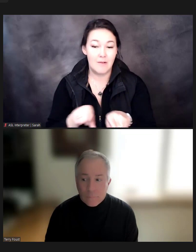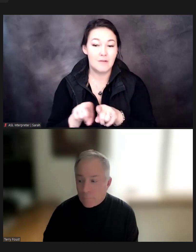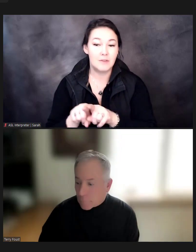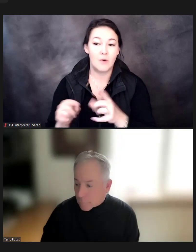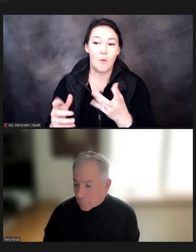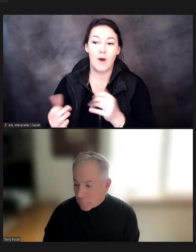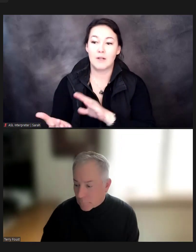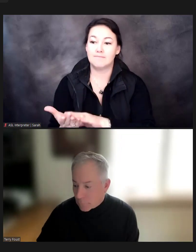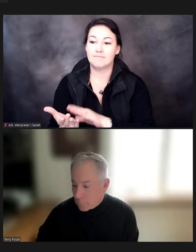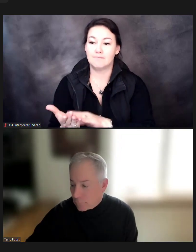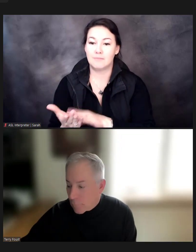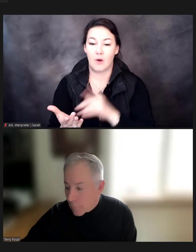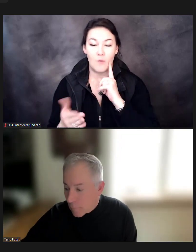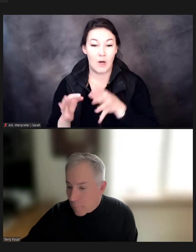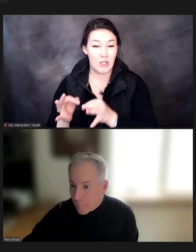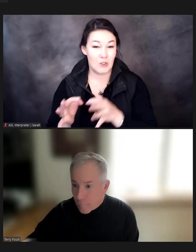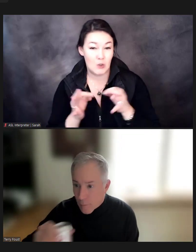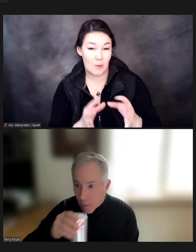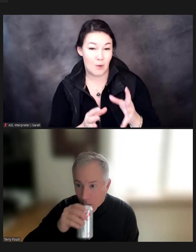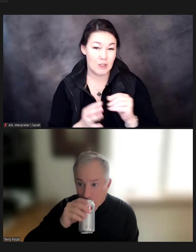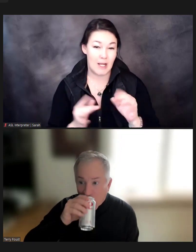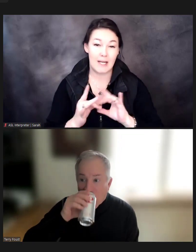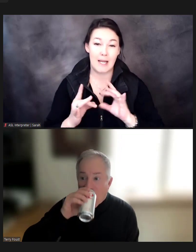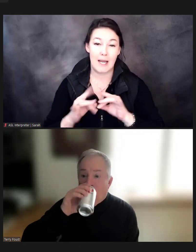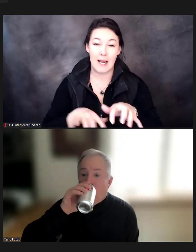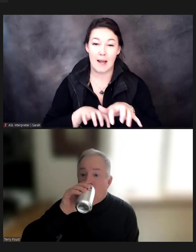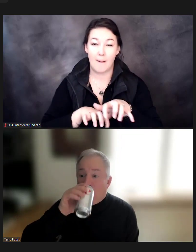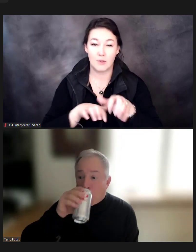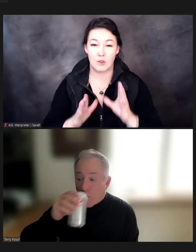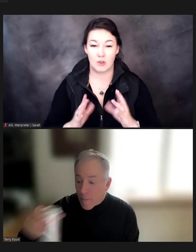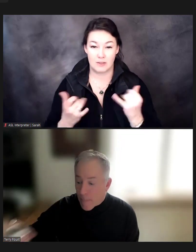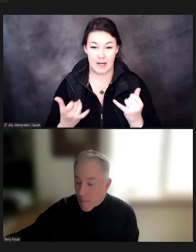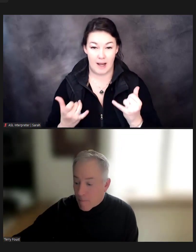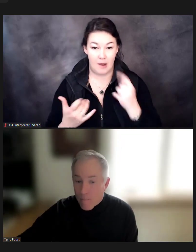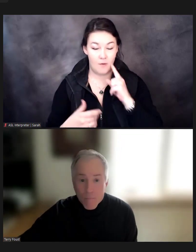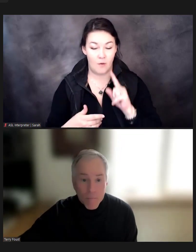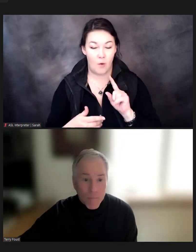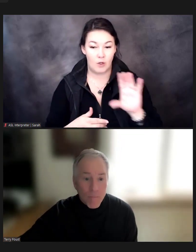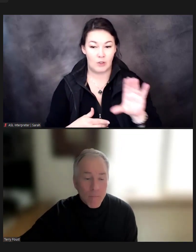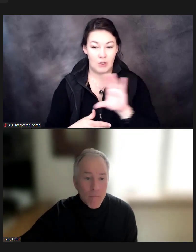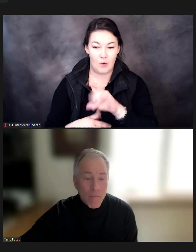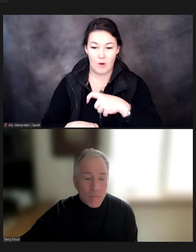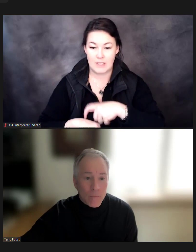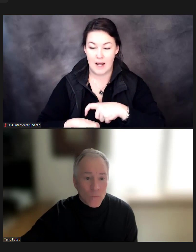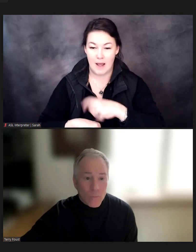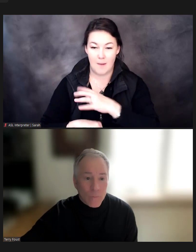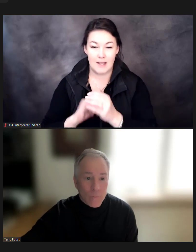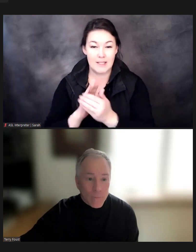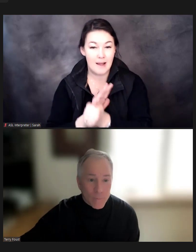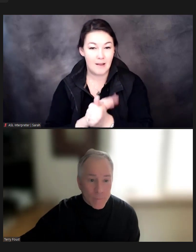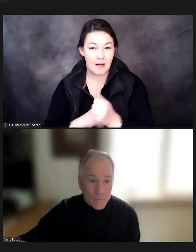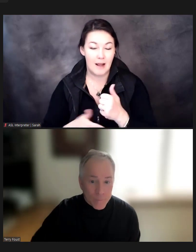I also want to give a shout-out to our interpreters and our captioner today for your time and talents and helping us make this